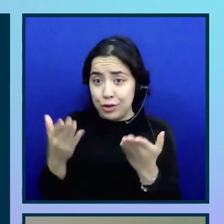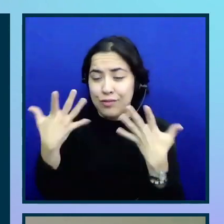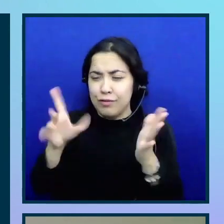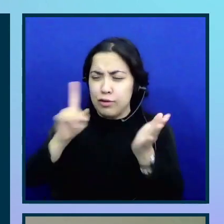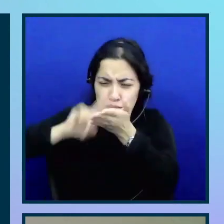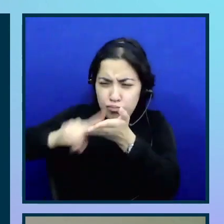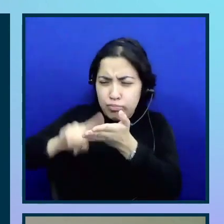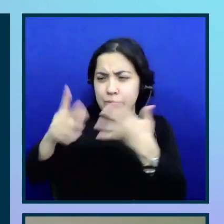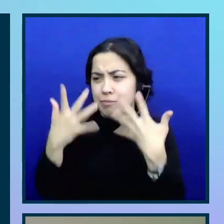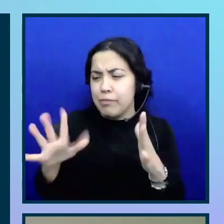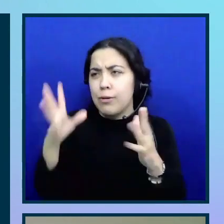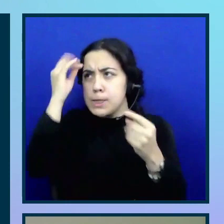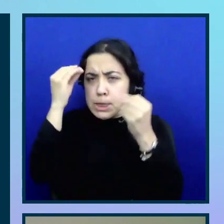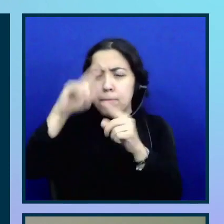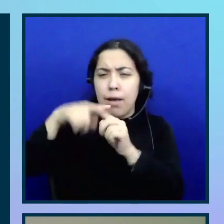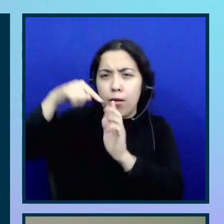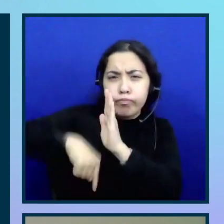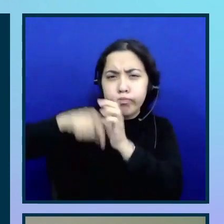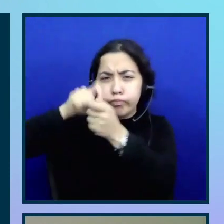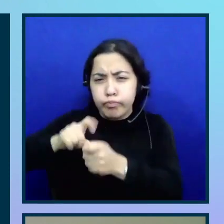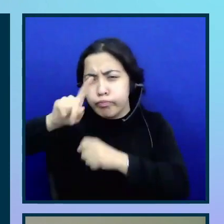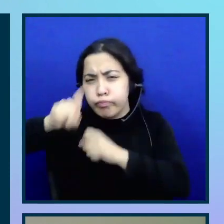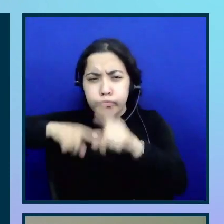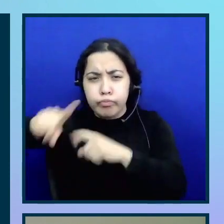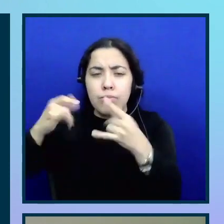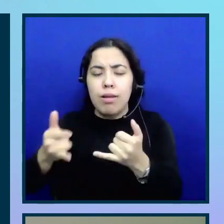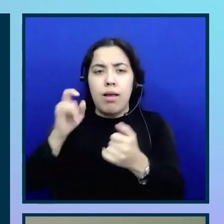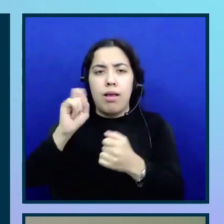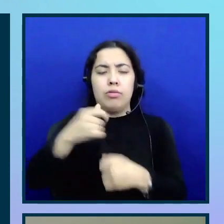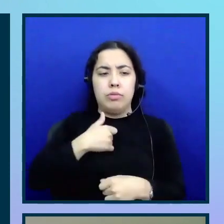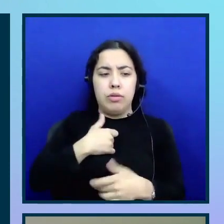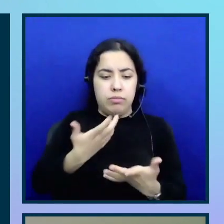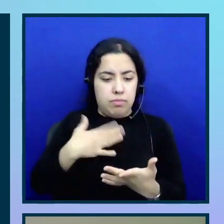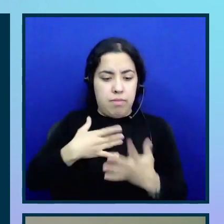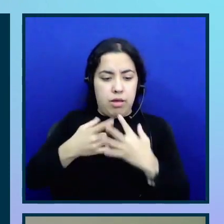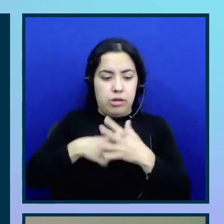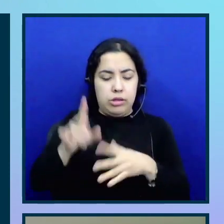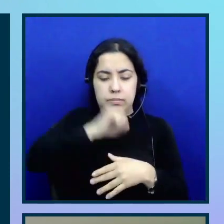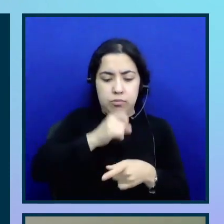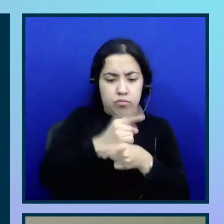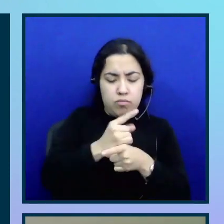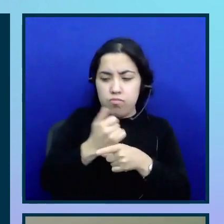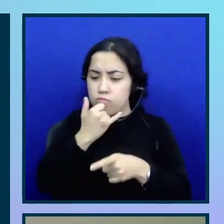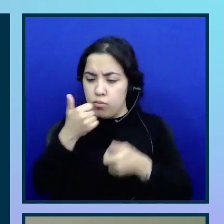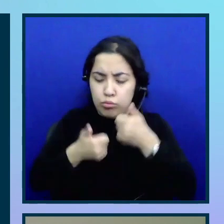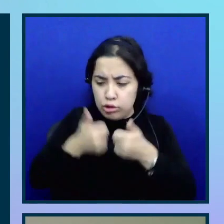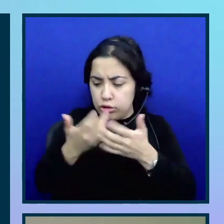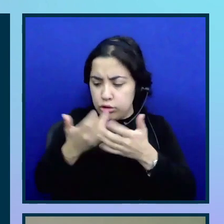You've thought a lot about in depth questions. Now it's good to ask were my initial assumptions correct, "Are there other ways to interpret the design?"